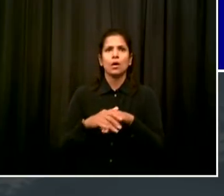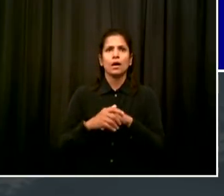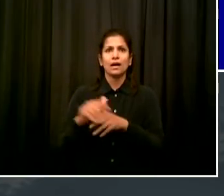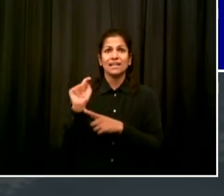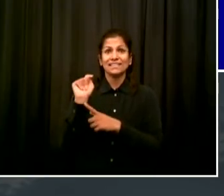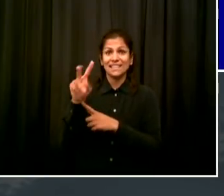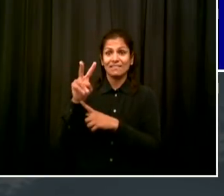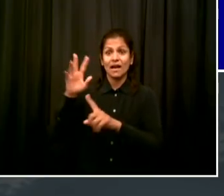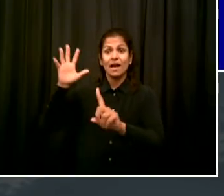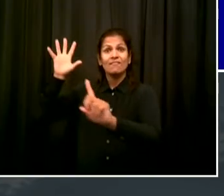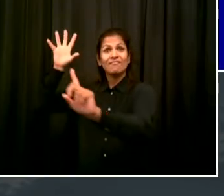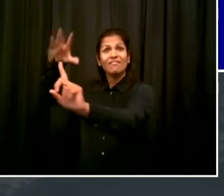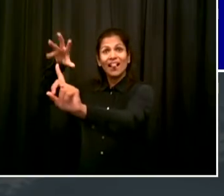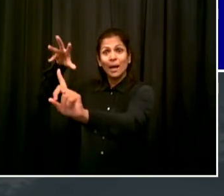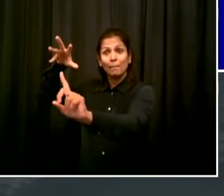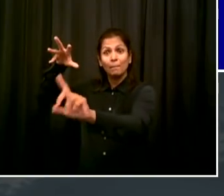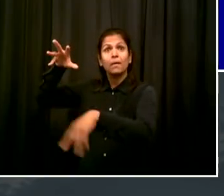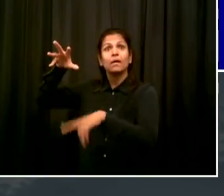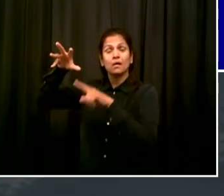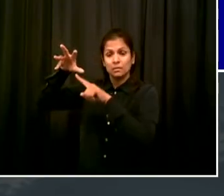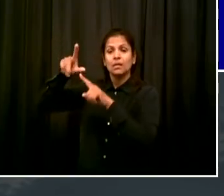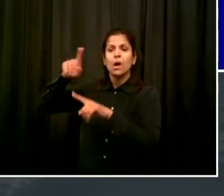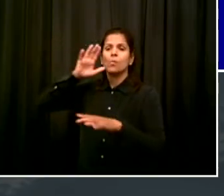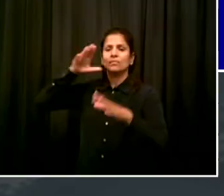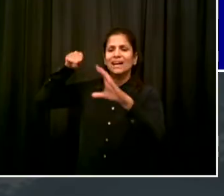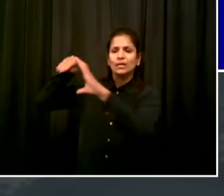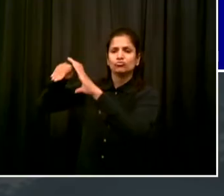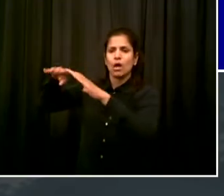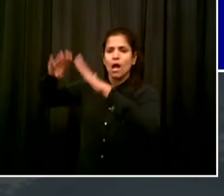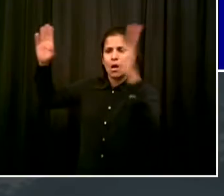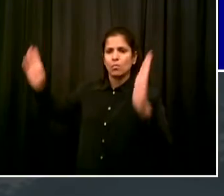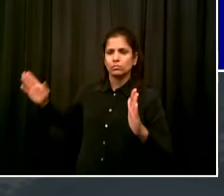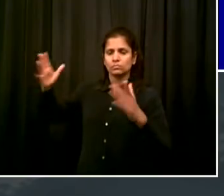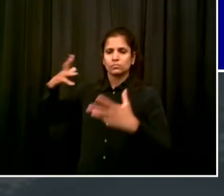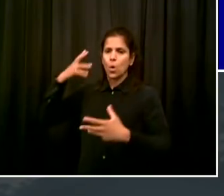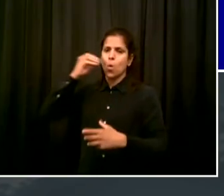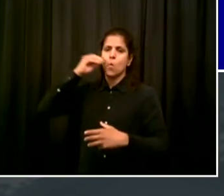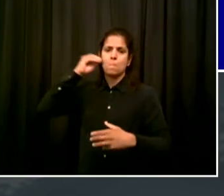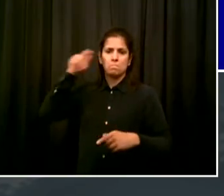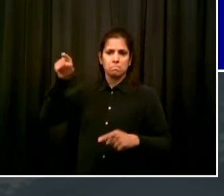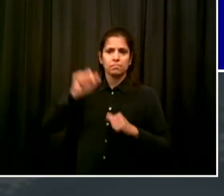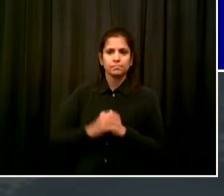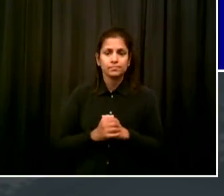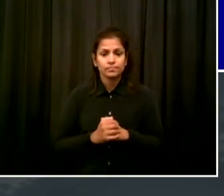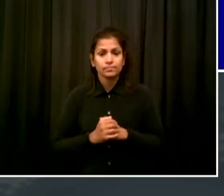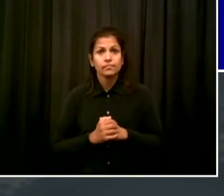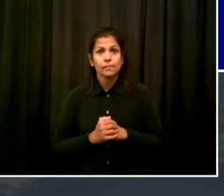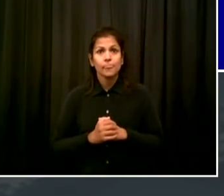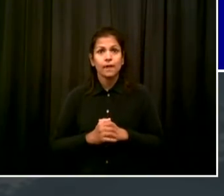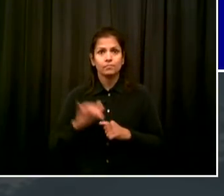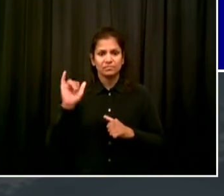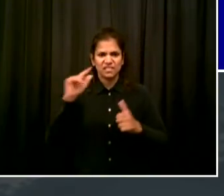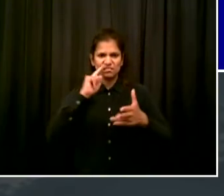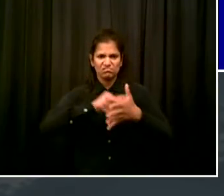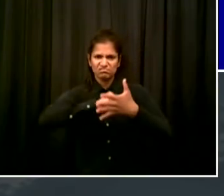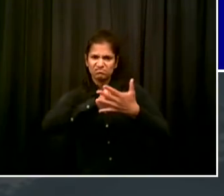COEMS BACK . I THINK IT'S GOING TO BE A GREAT RELIEF TO ALL OF U .S TALL THE BASEBALL FANS I'M SO HAPPY TO